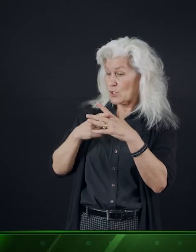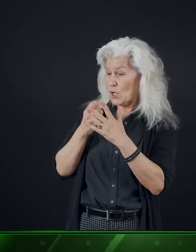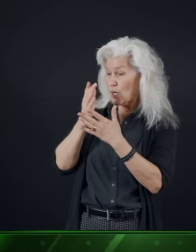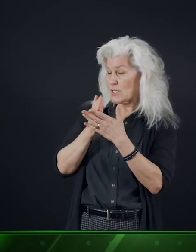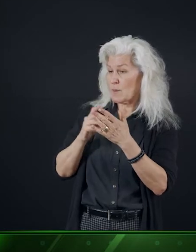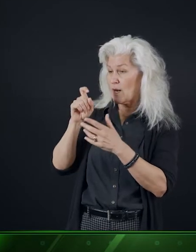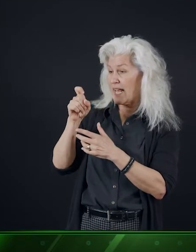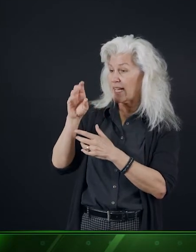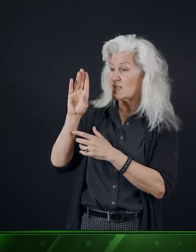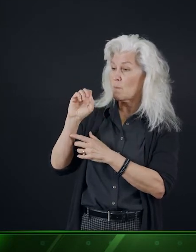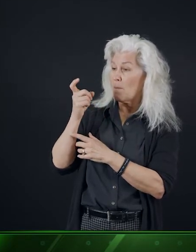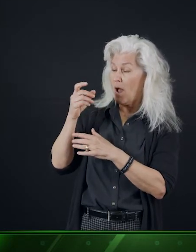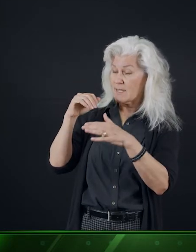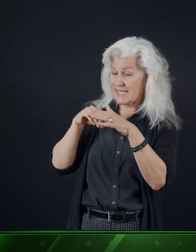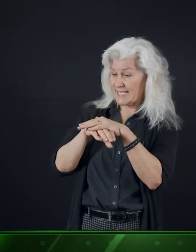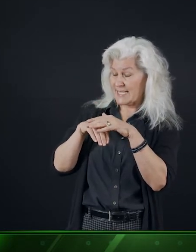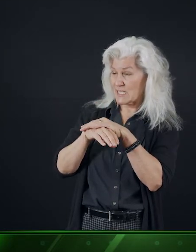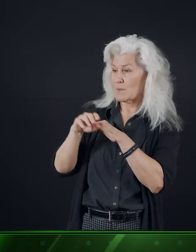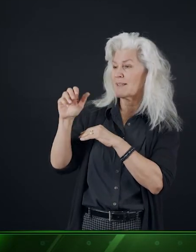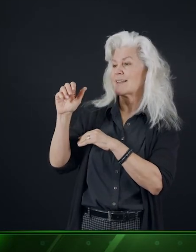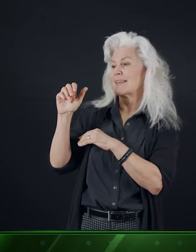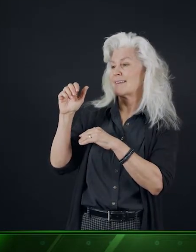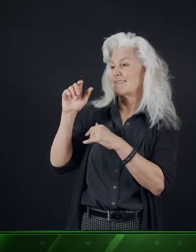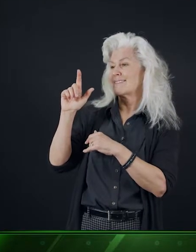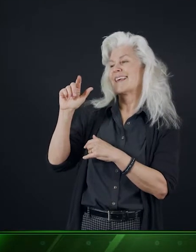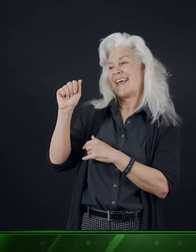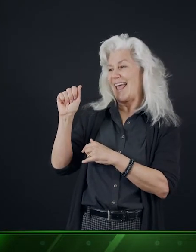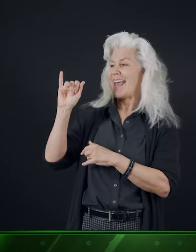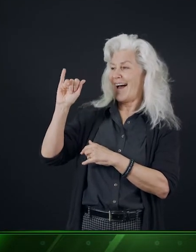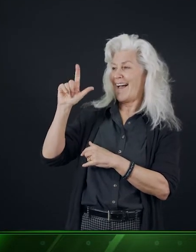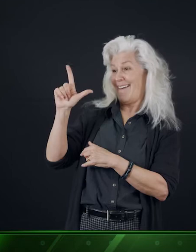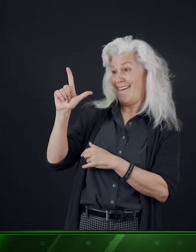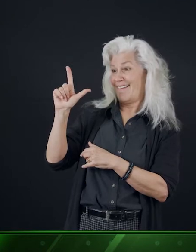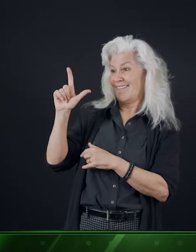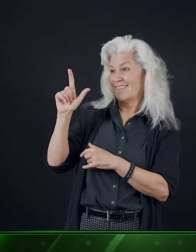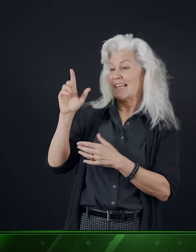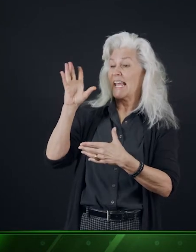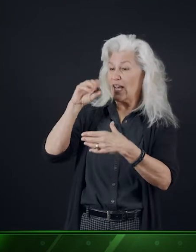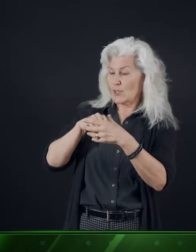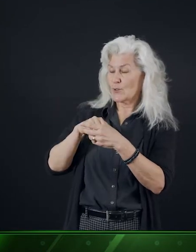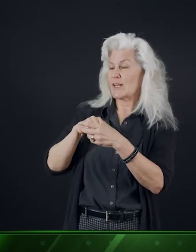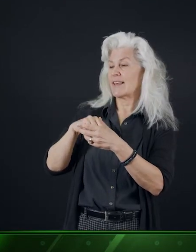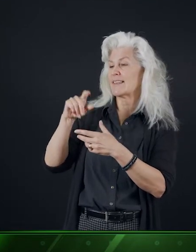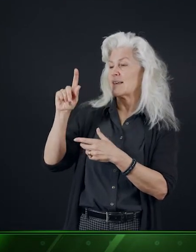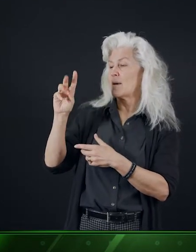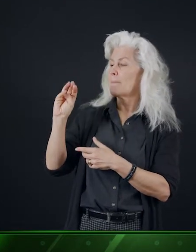including the Accessibility Metadata tags. And the new Gaming Accessibility Fundamentals Learning Path,